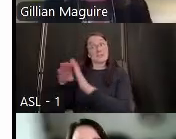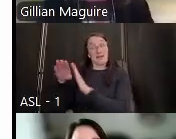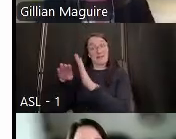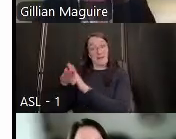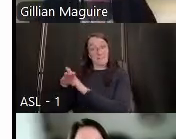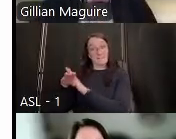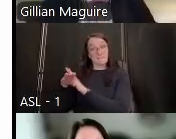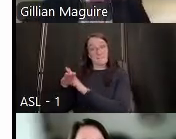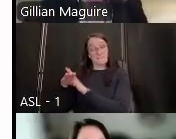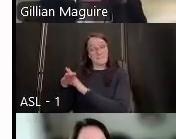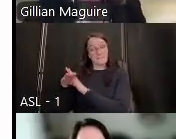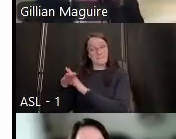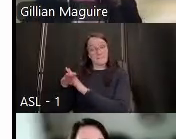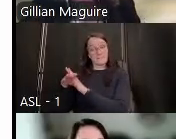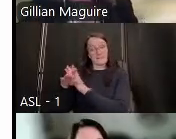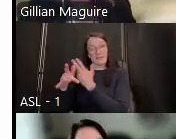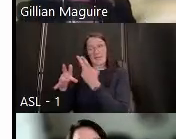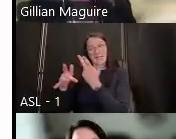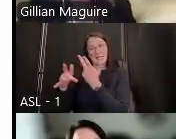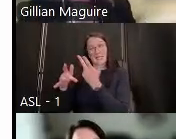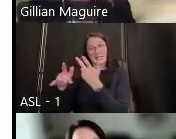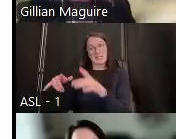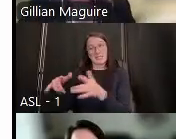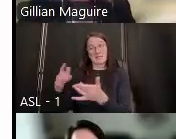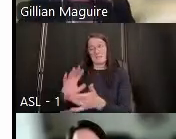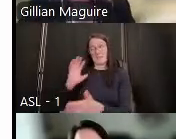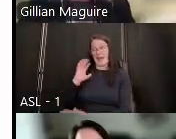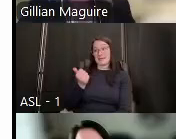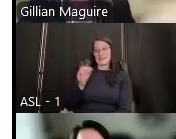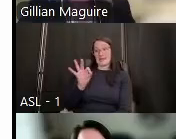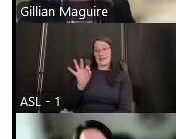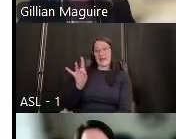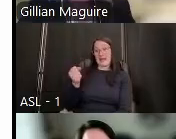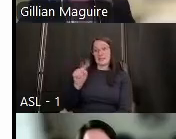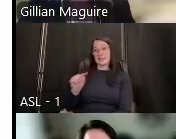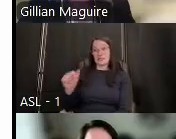clear back into the late 80s, early 90s, it was very obvious that benefits became a disruptor